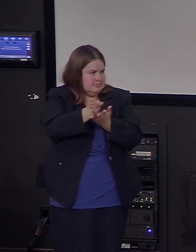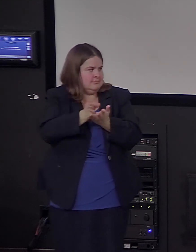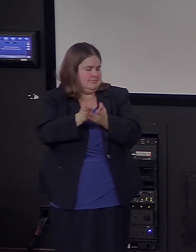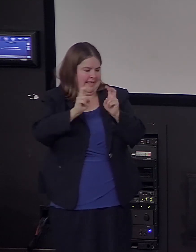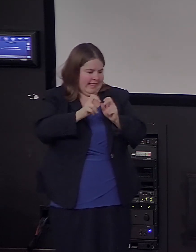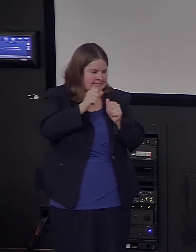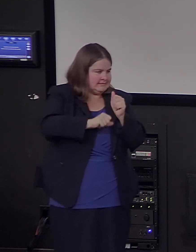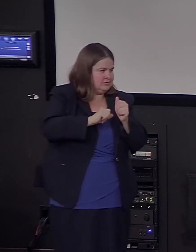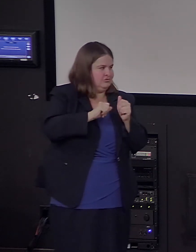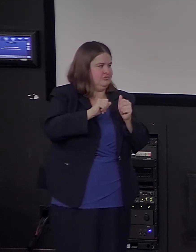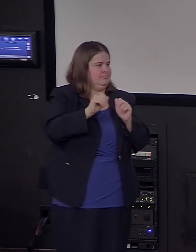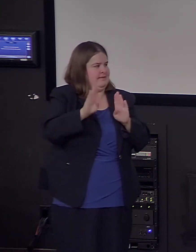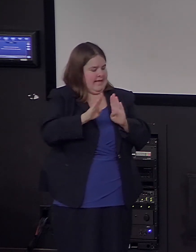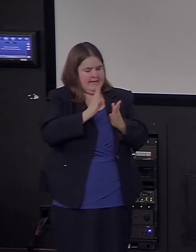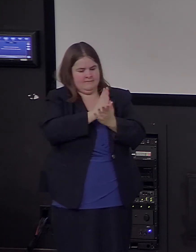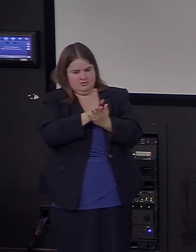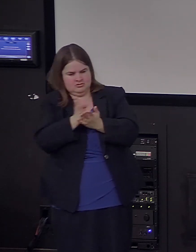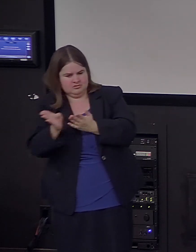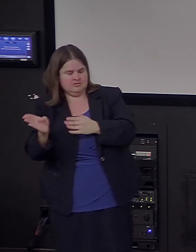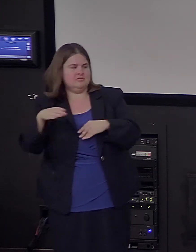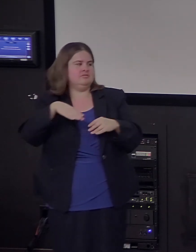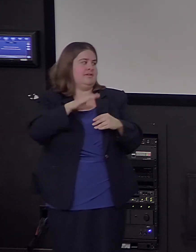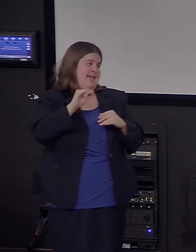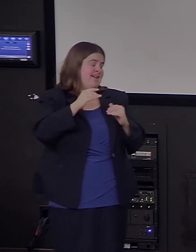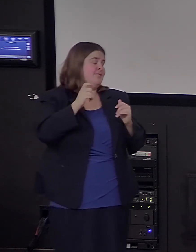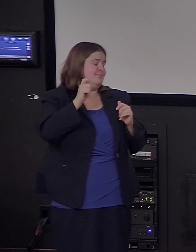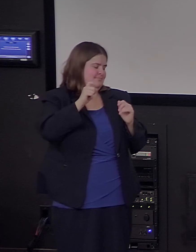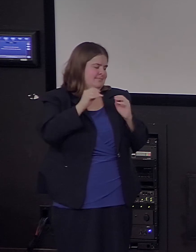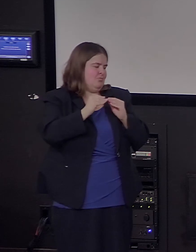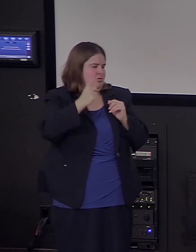as well as neural analysis that would allow us